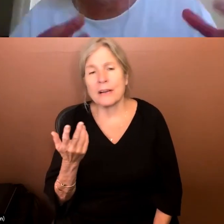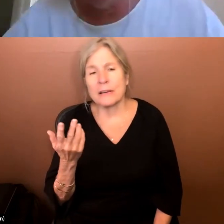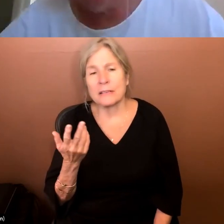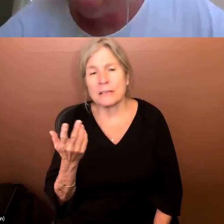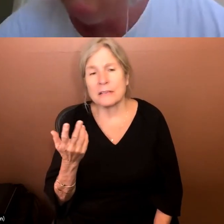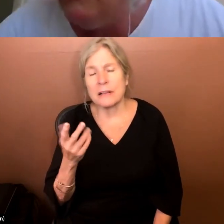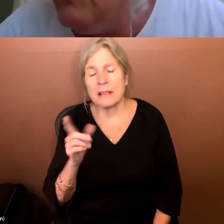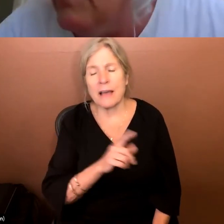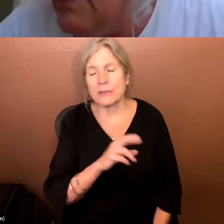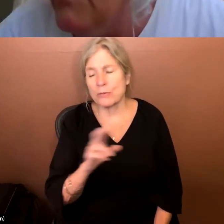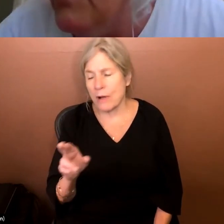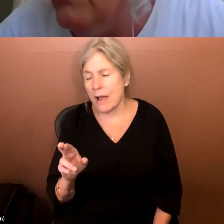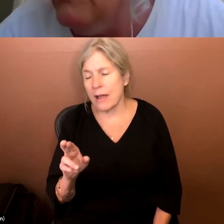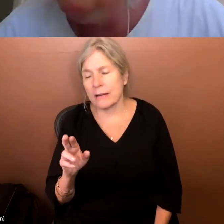right versus right to left. But also